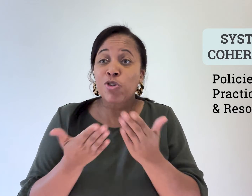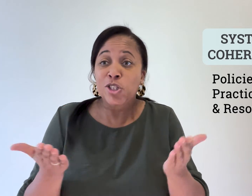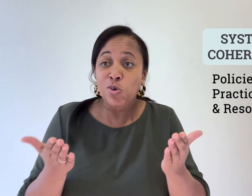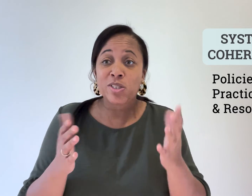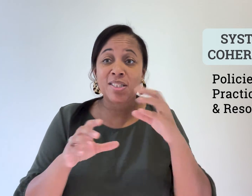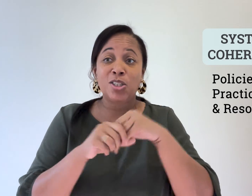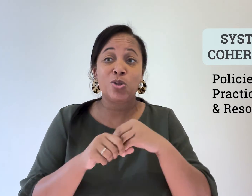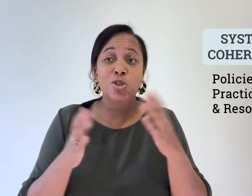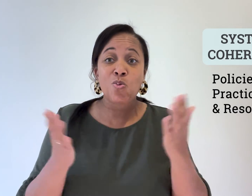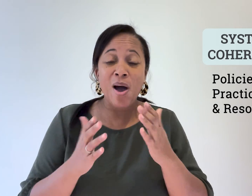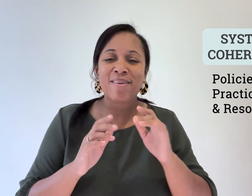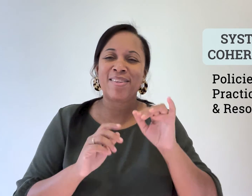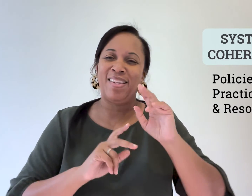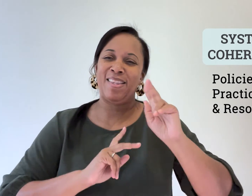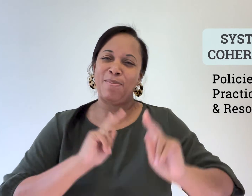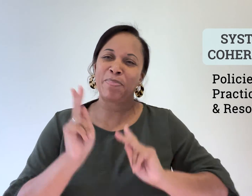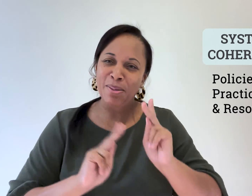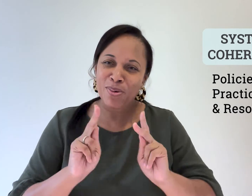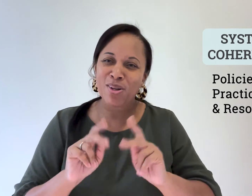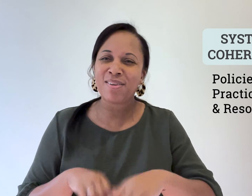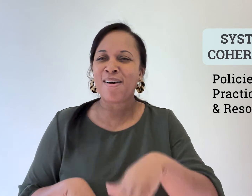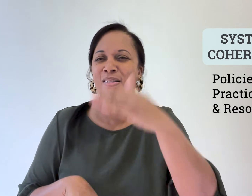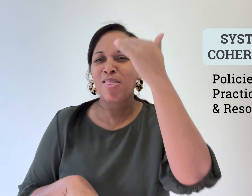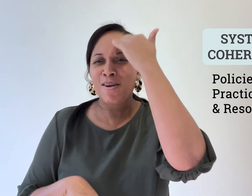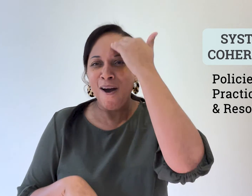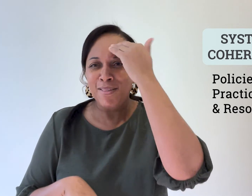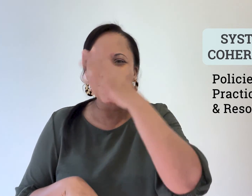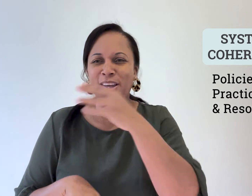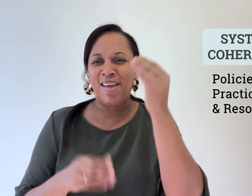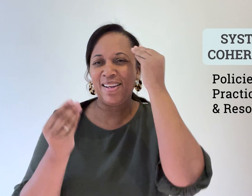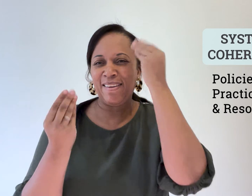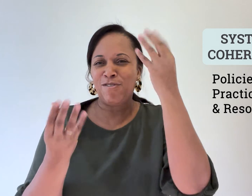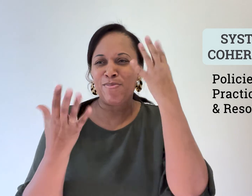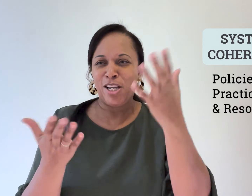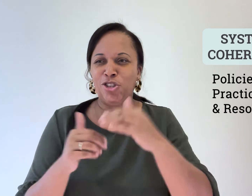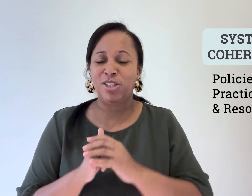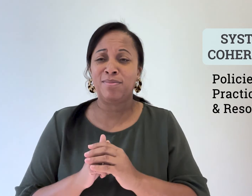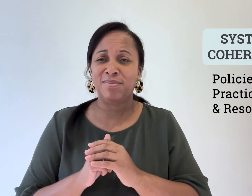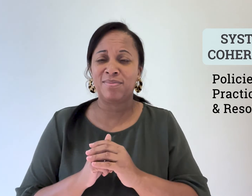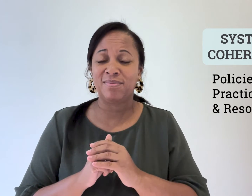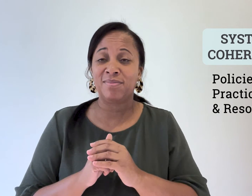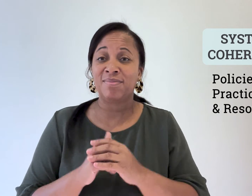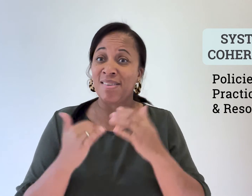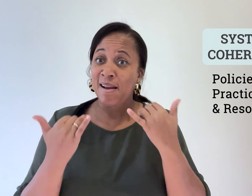Resources include the people, knowledge, and information.